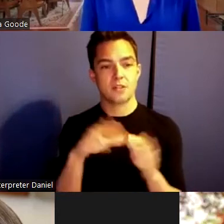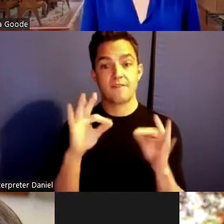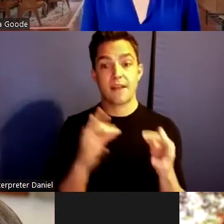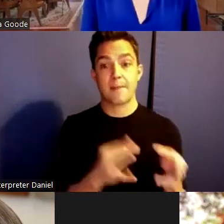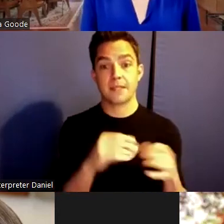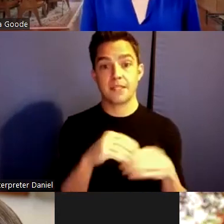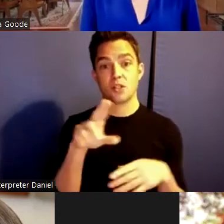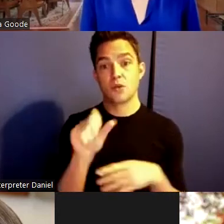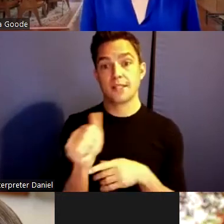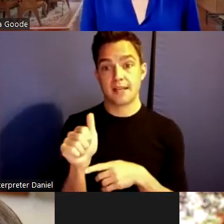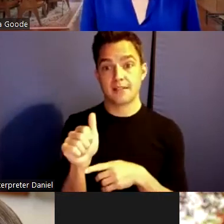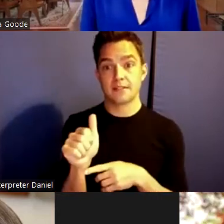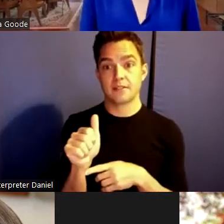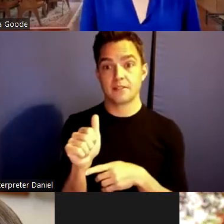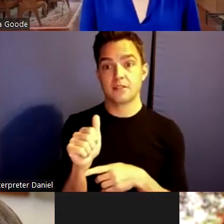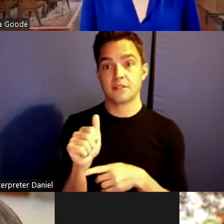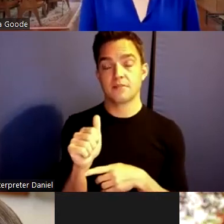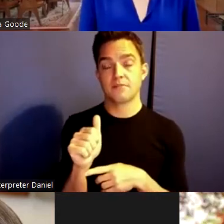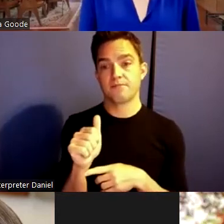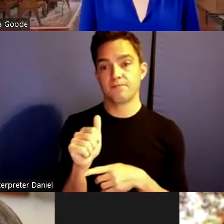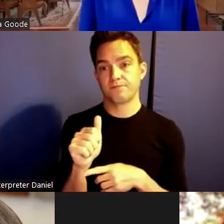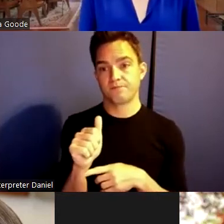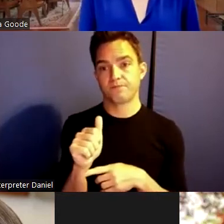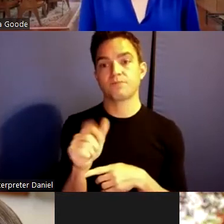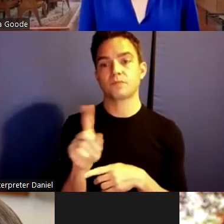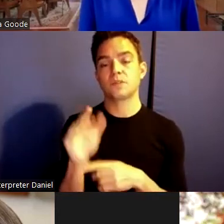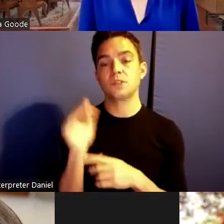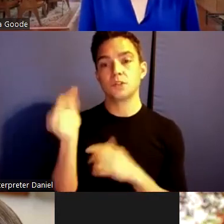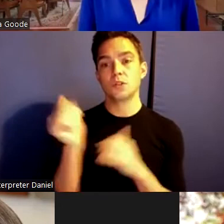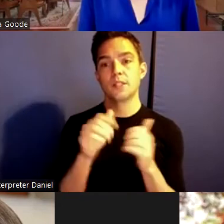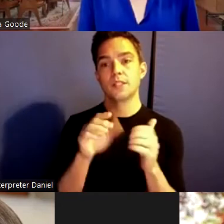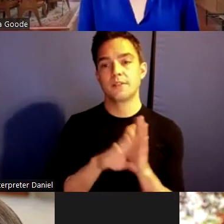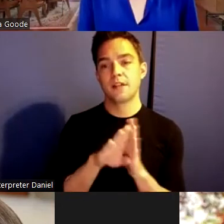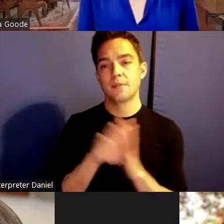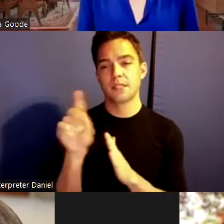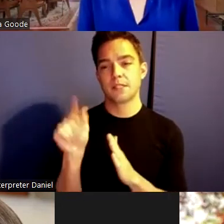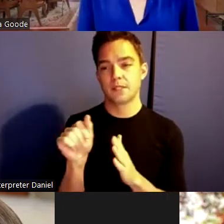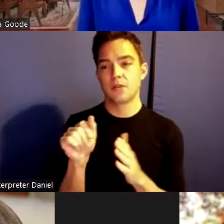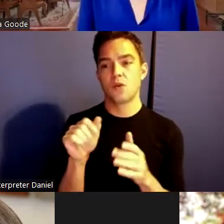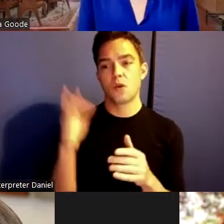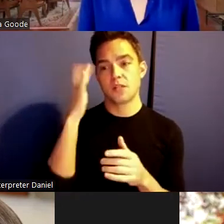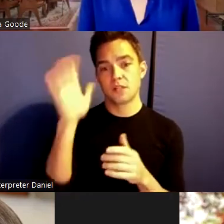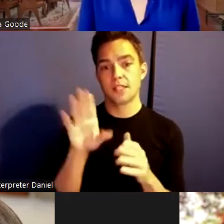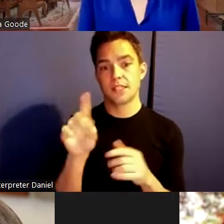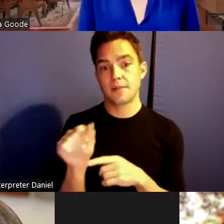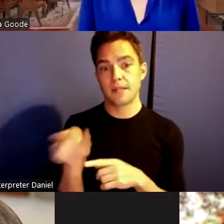the United States in which an adult was developmental disability or intellectual disability is living with an